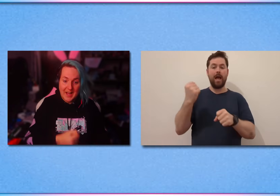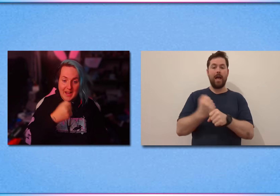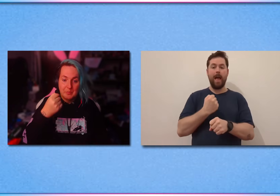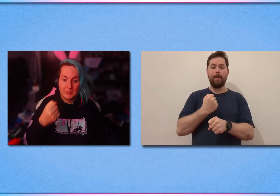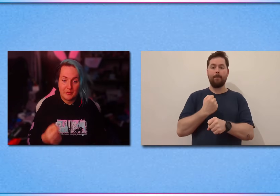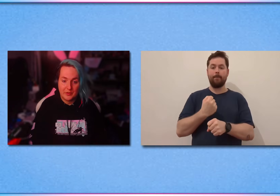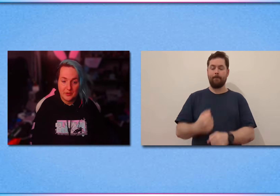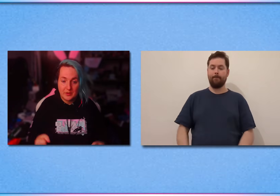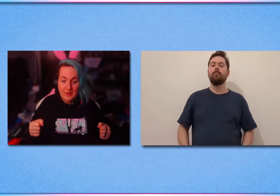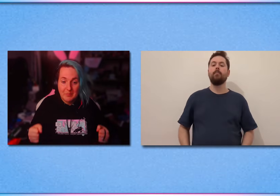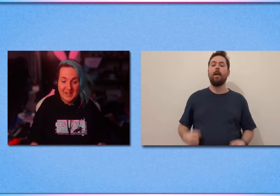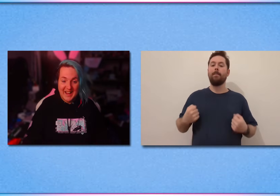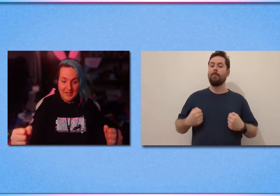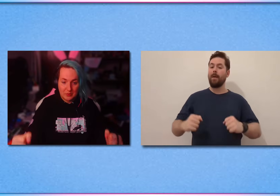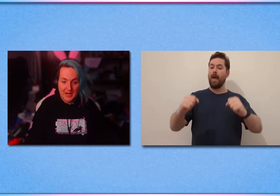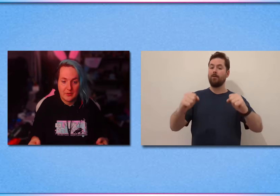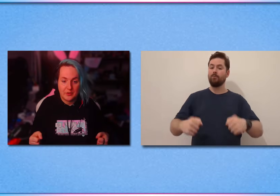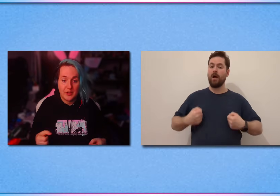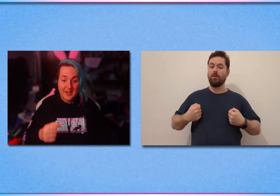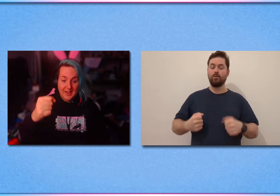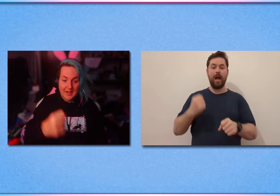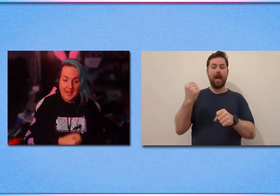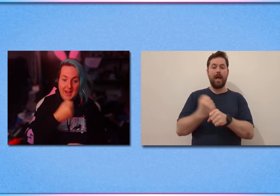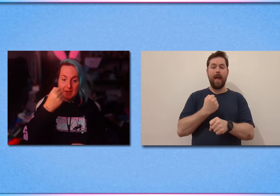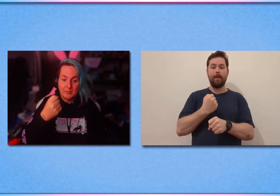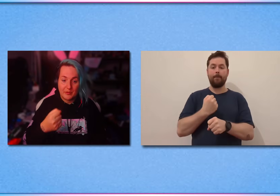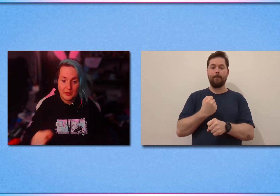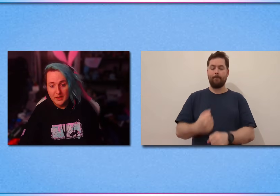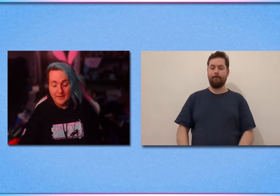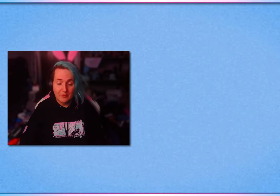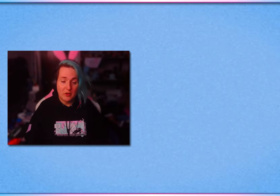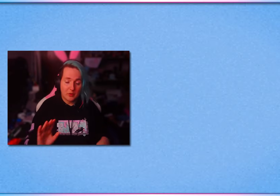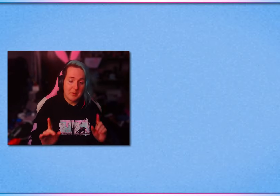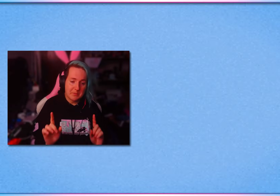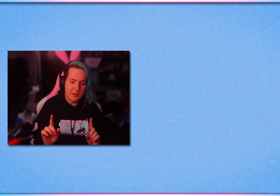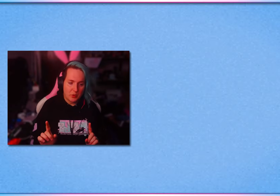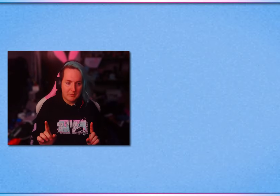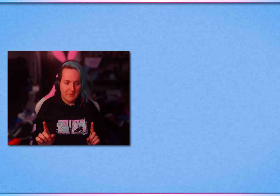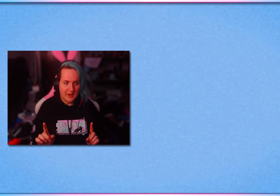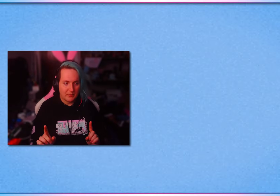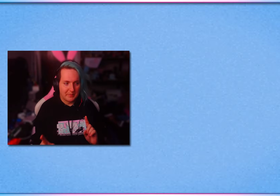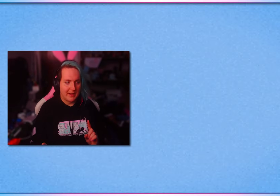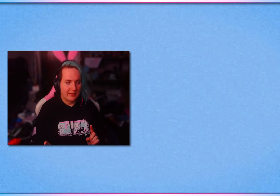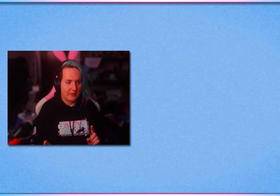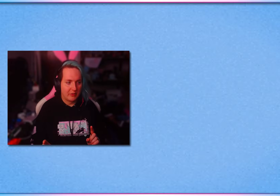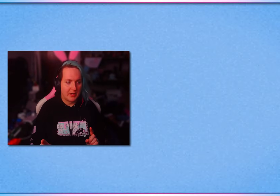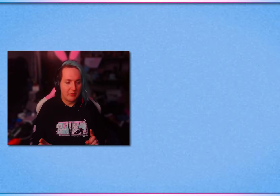Games... Playground Games This does remind me of one of my favourite BSL signs,